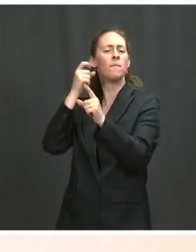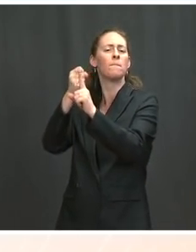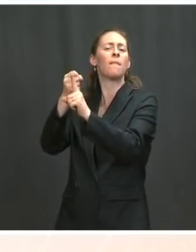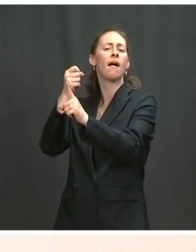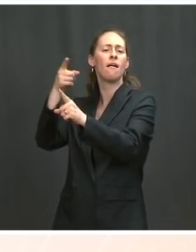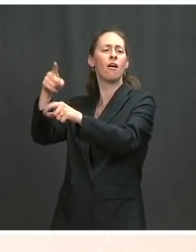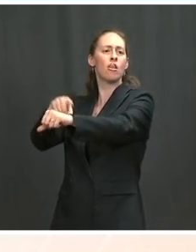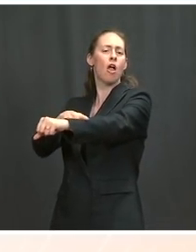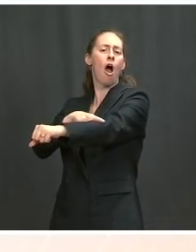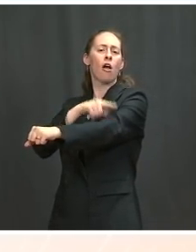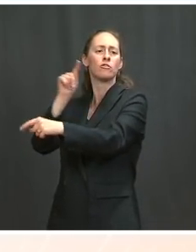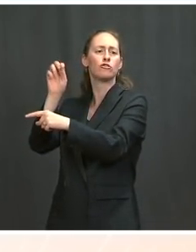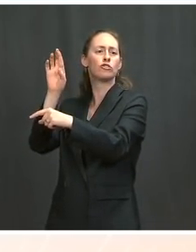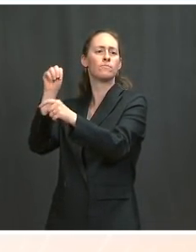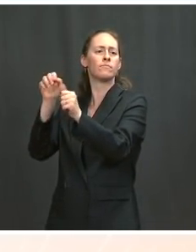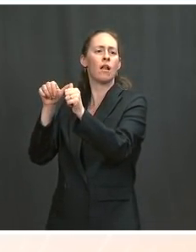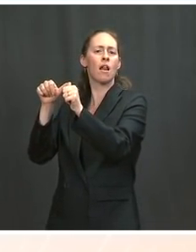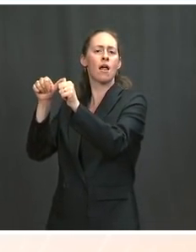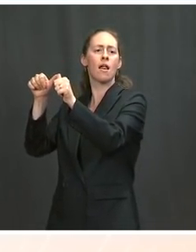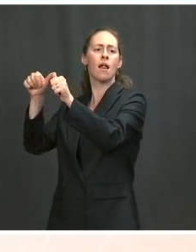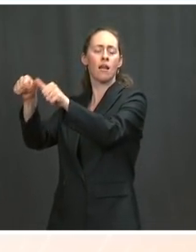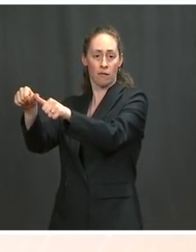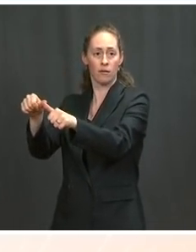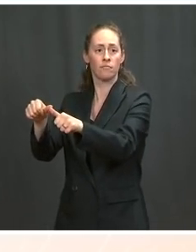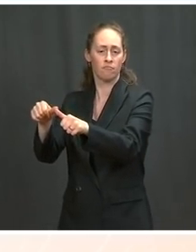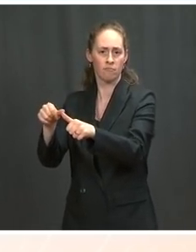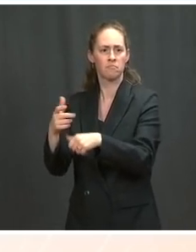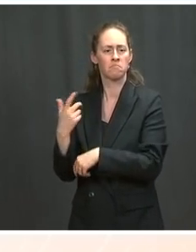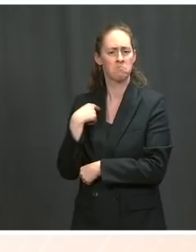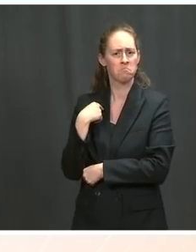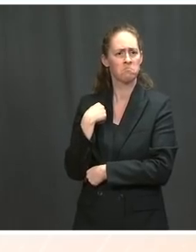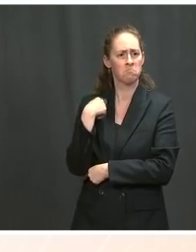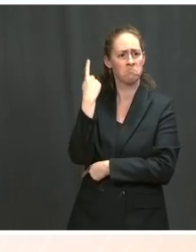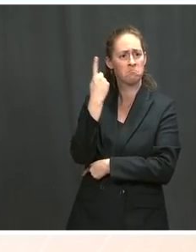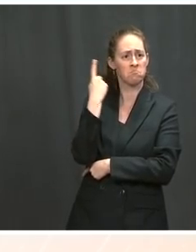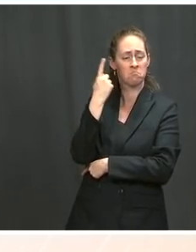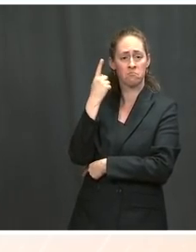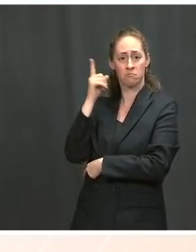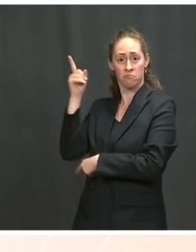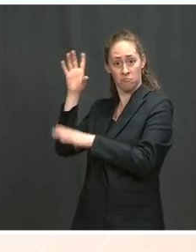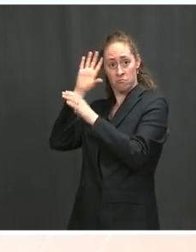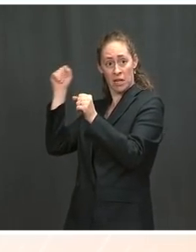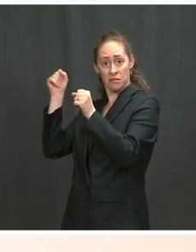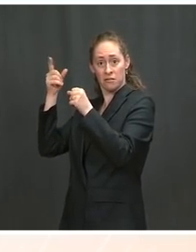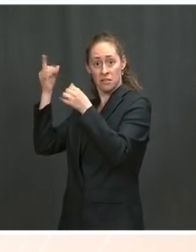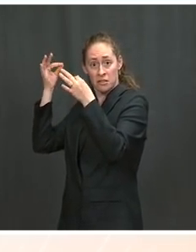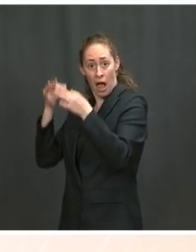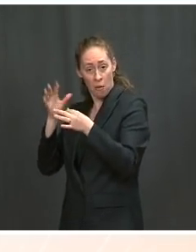Ms. Psaki: Well, first I would say we look at averages -- right? -- over the course of time. So we've created about 500,000 jobs,